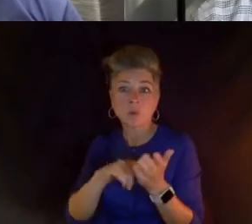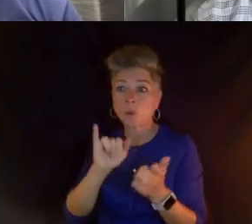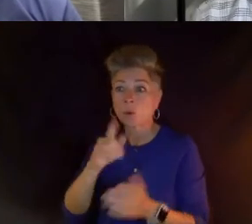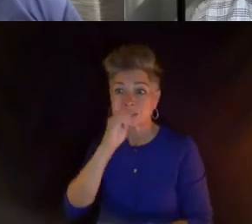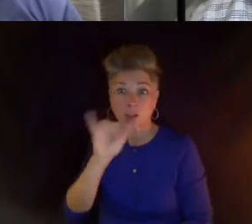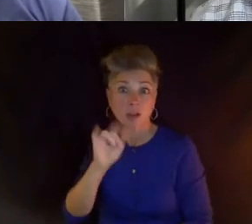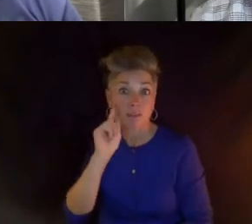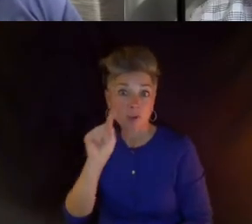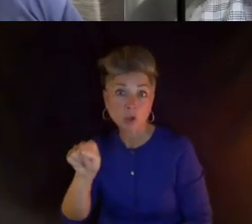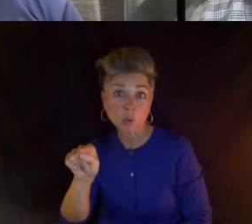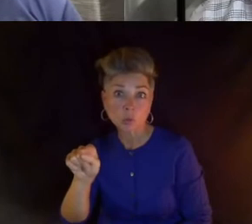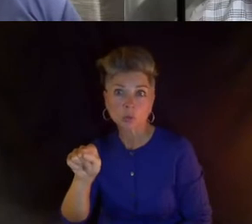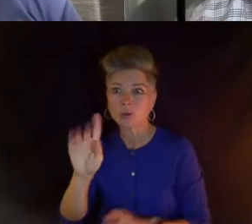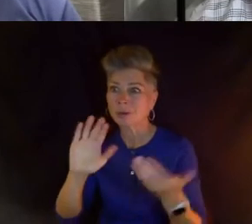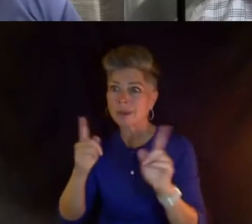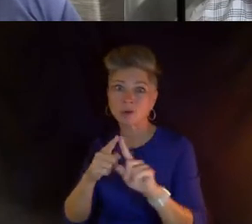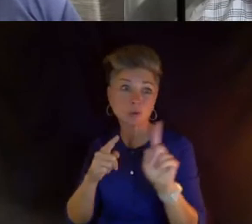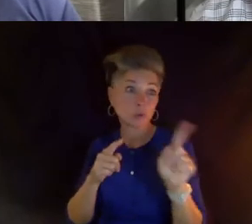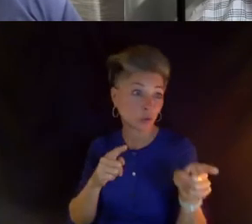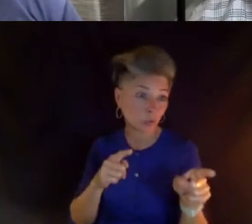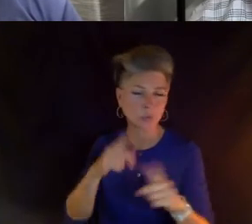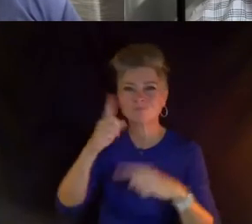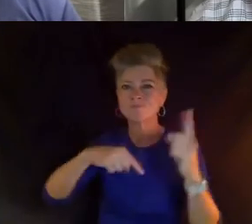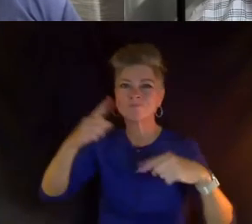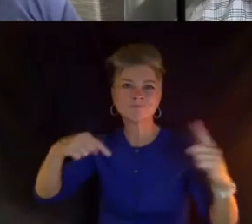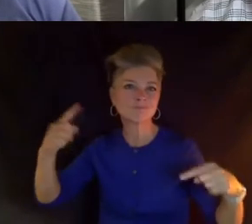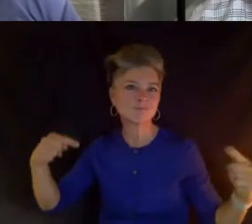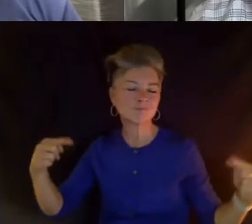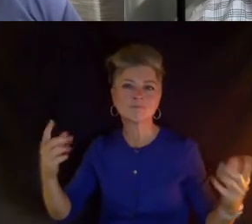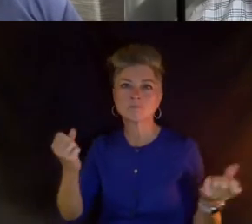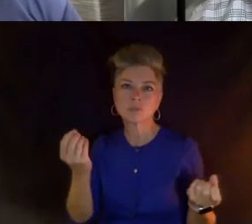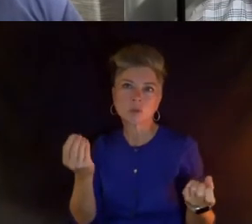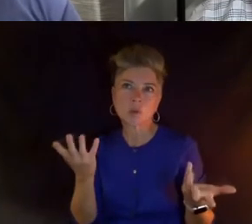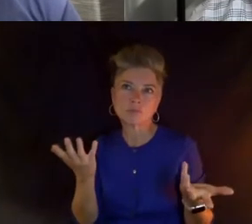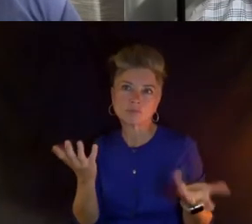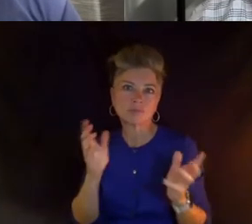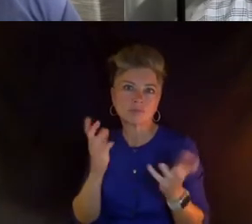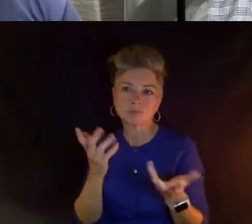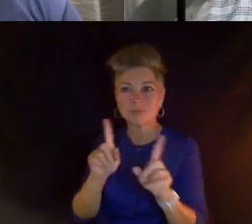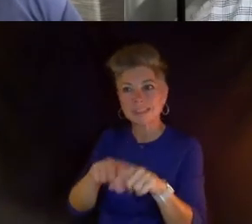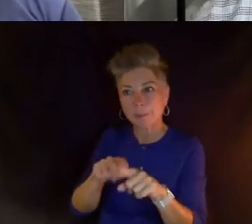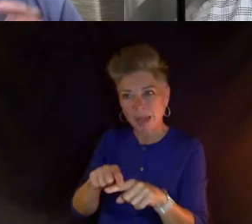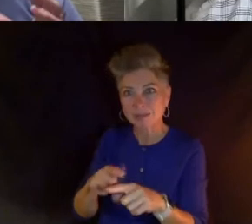So again, it's that nimbleness and that ability to respond appropriately to each patient individually,